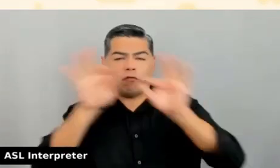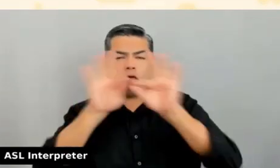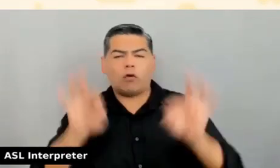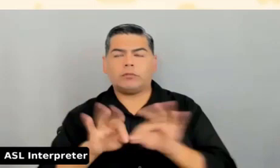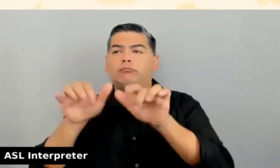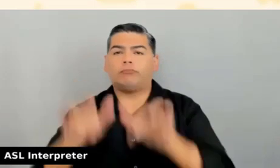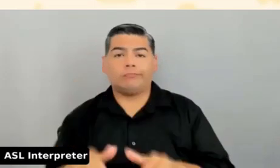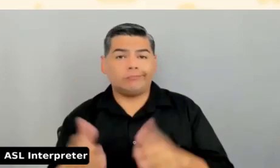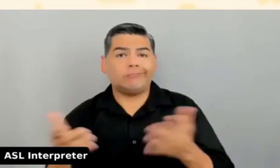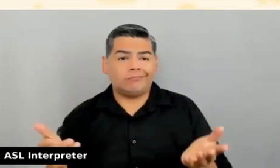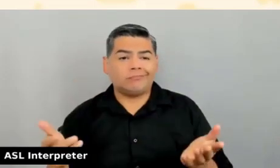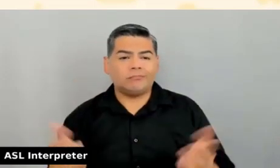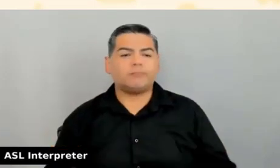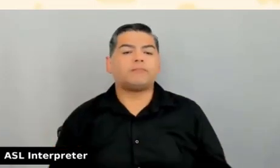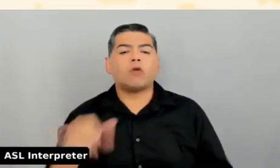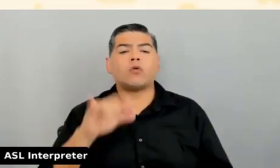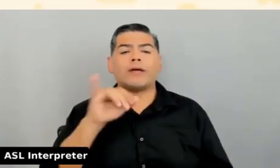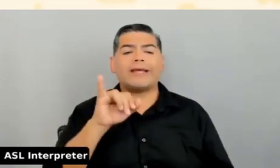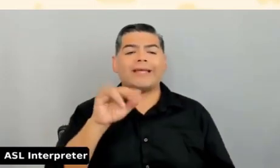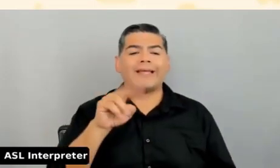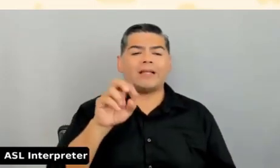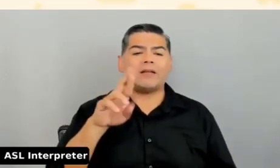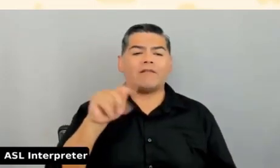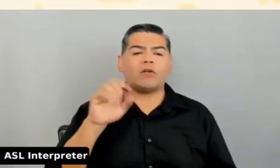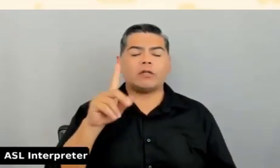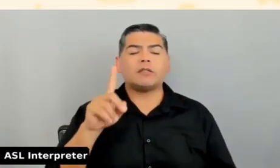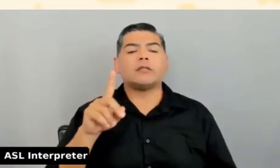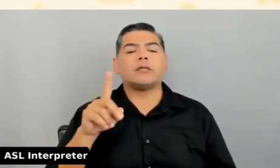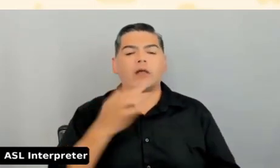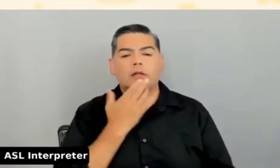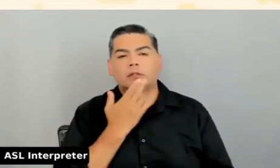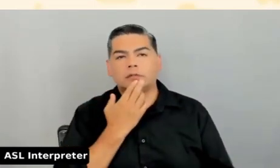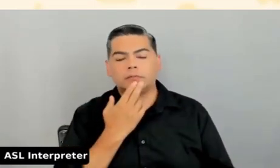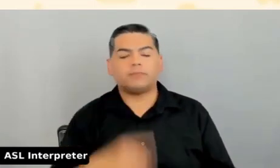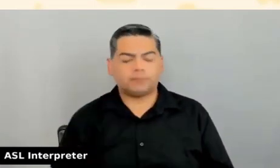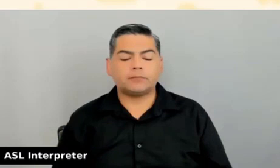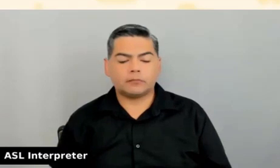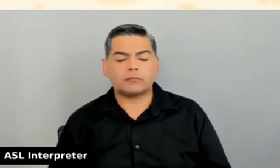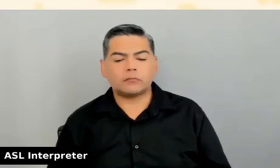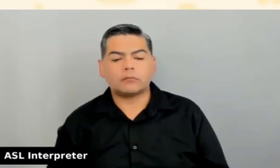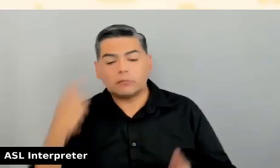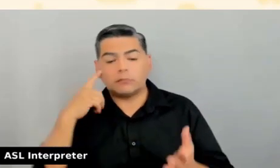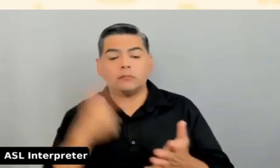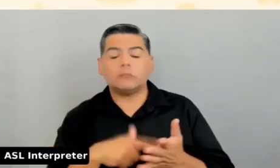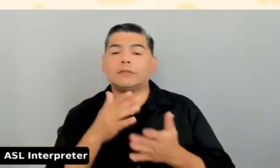Checking for inverted colors. I have had a few situations where working with a website